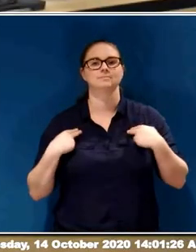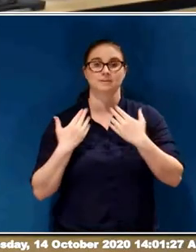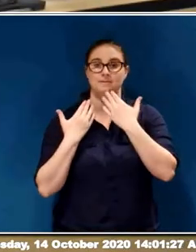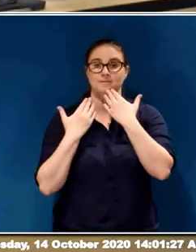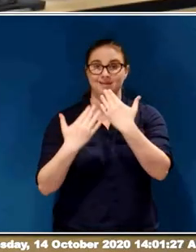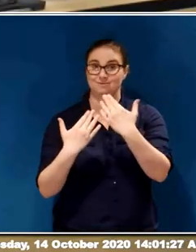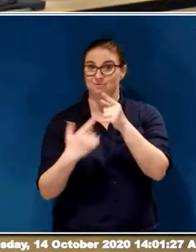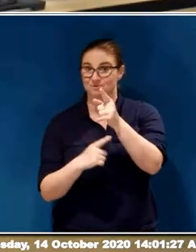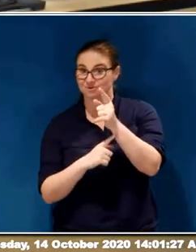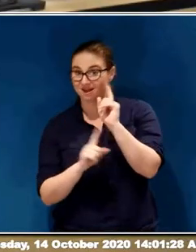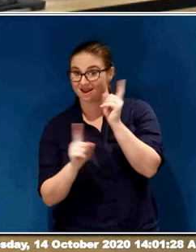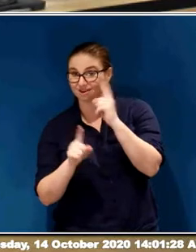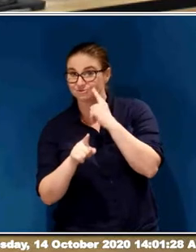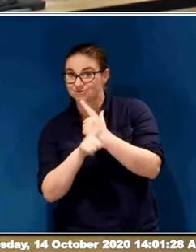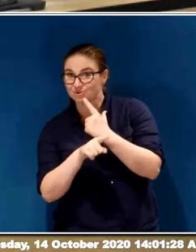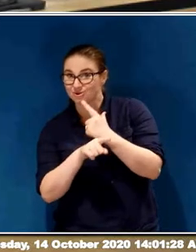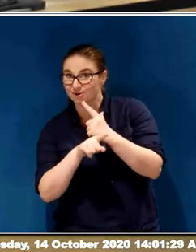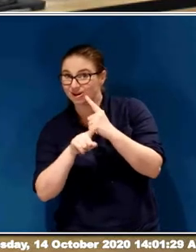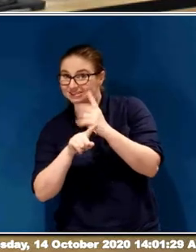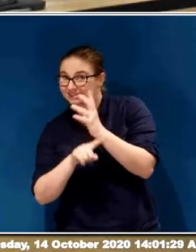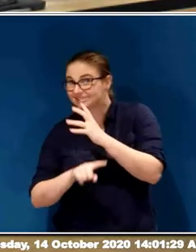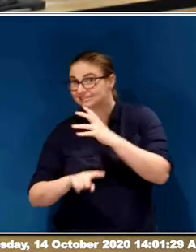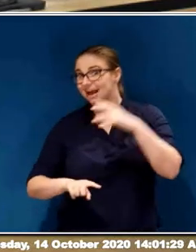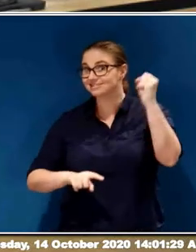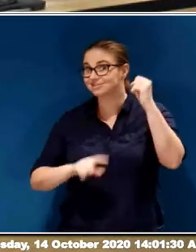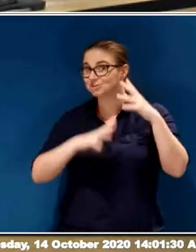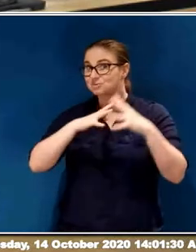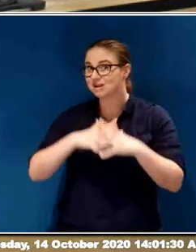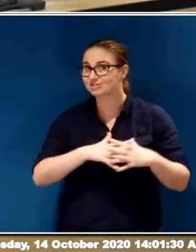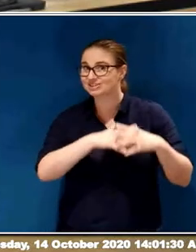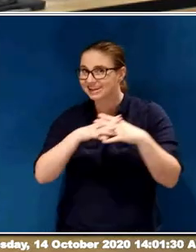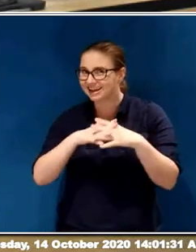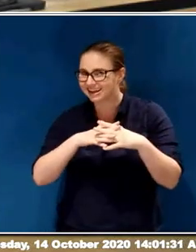So I was talking about how system change had been enacted in the United States